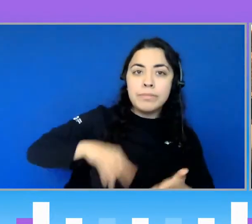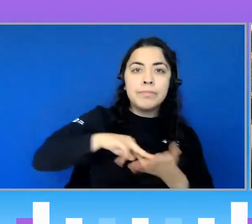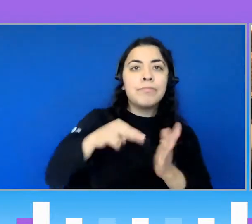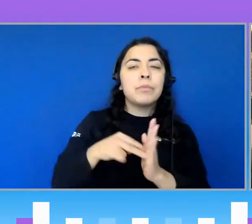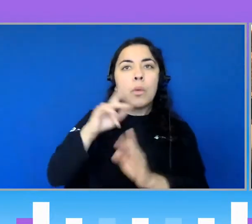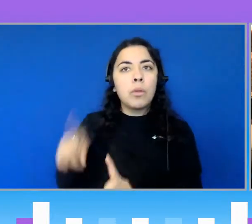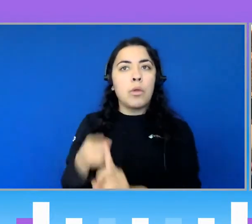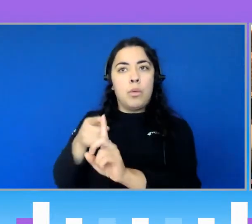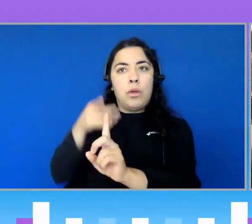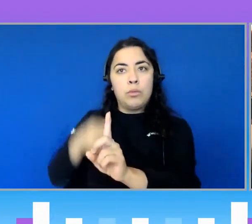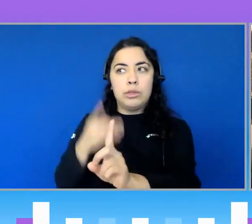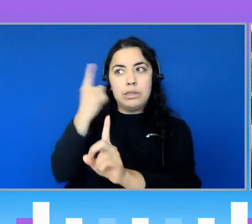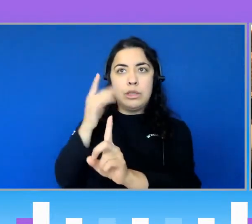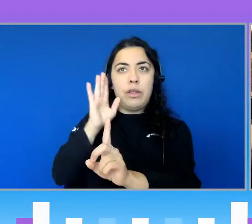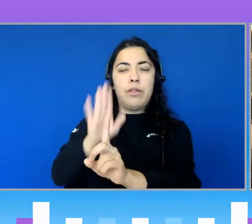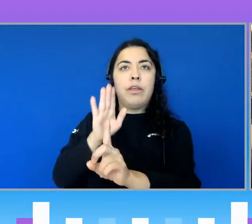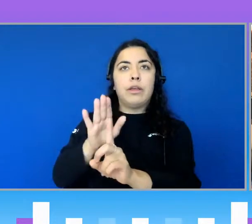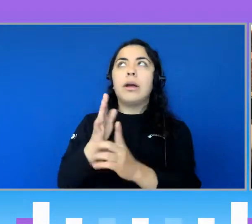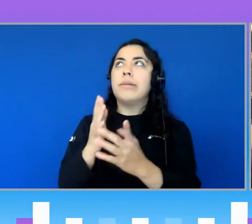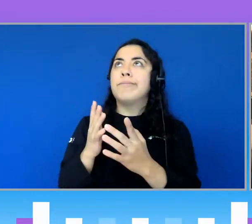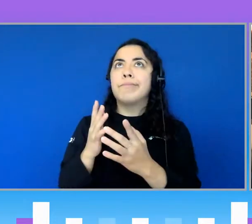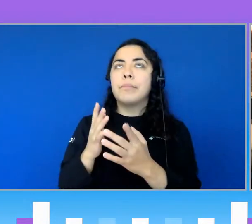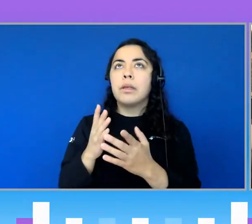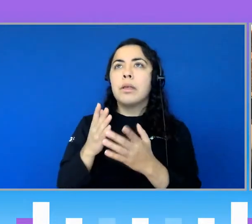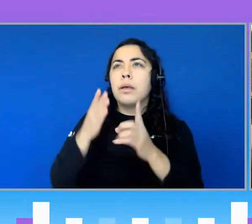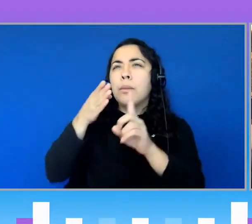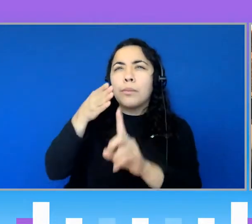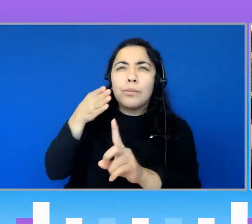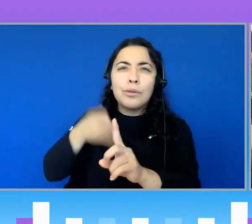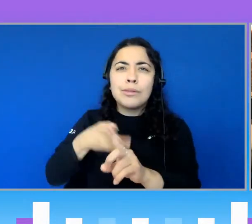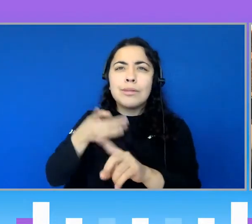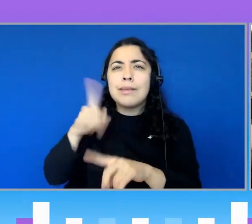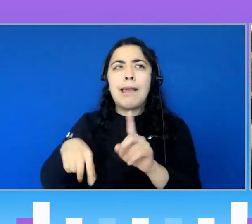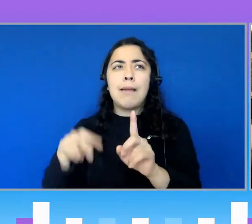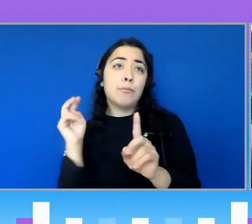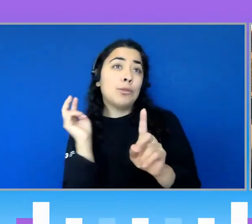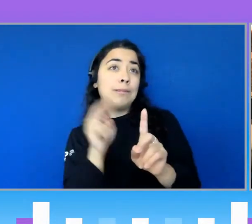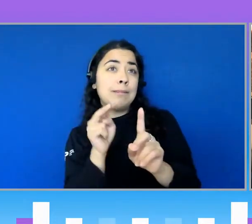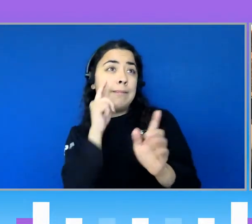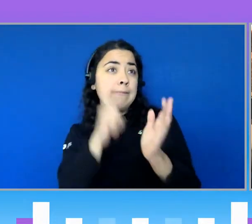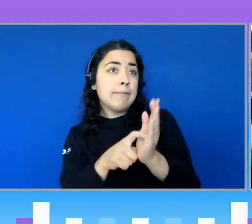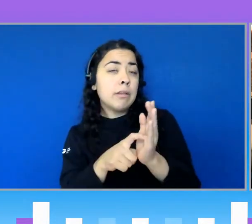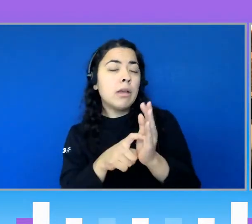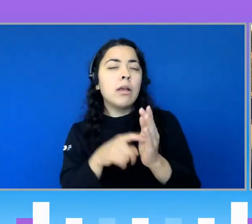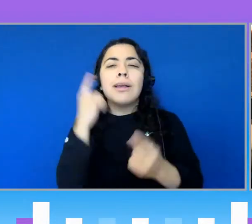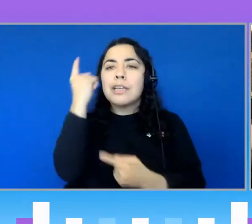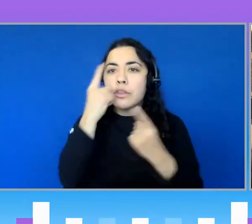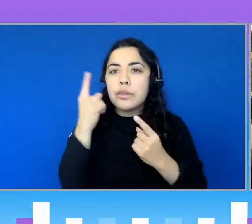about the person who is the person who can't perceive that when they're looking at it. Think about persons with